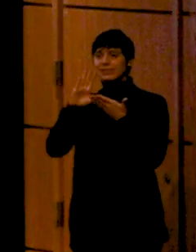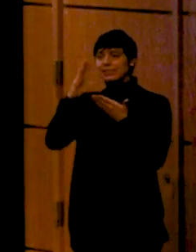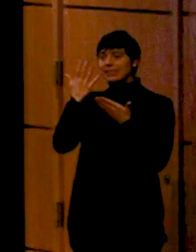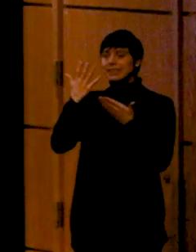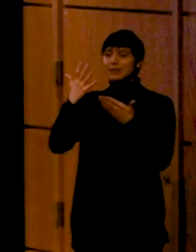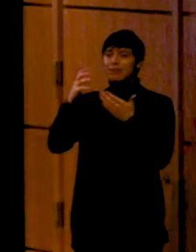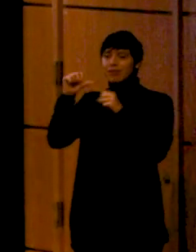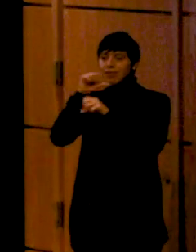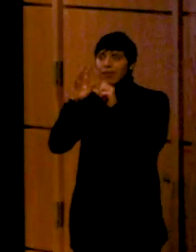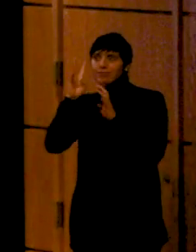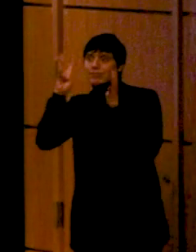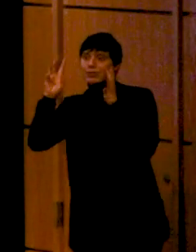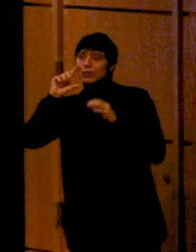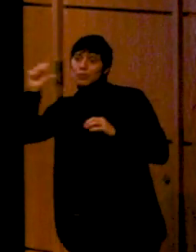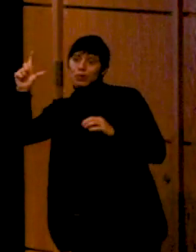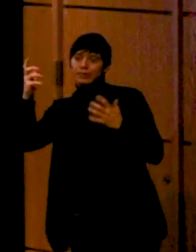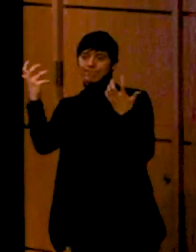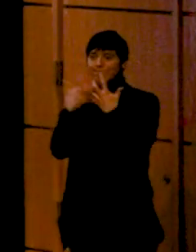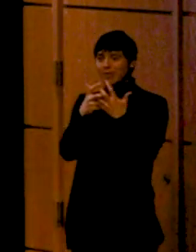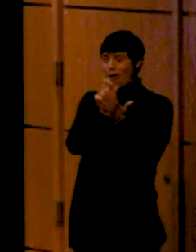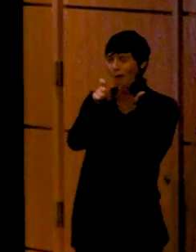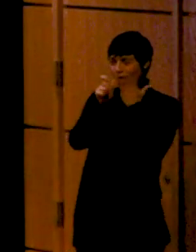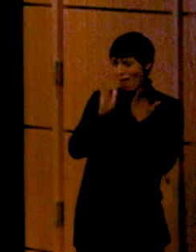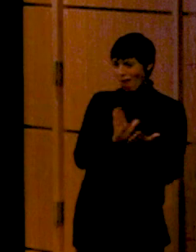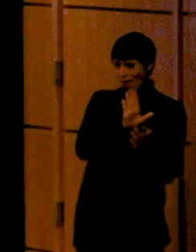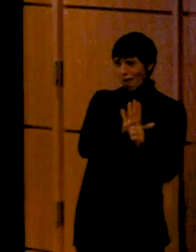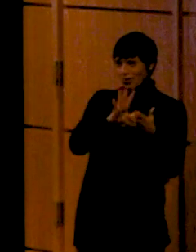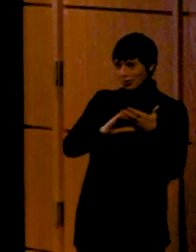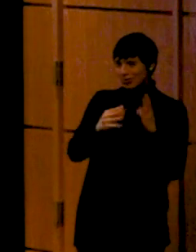today. Along with this, I'm not going to show you any of them, but I'm going to entice you to